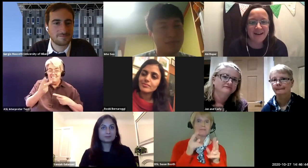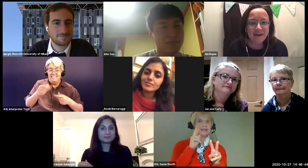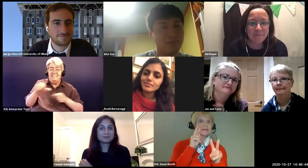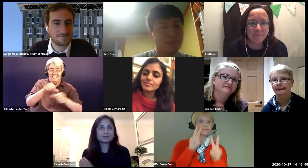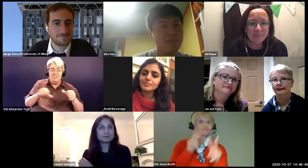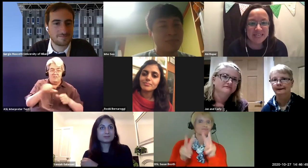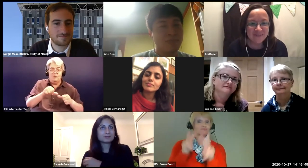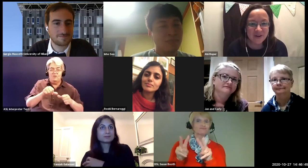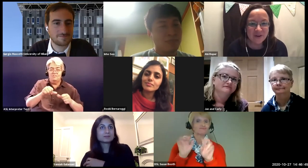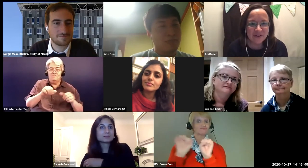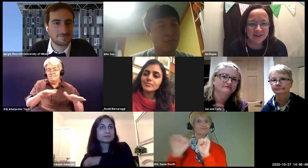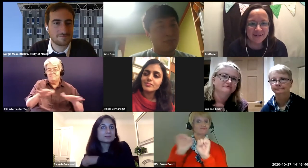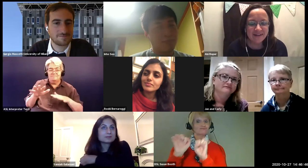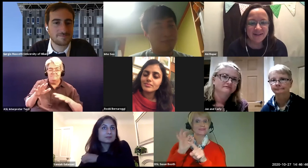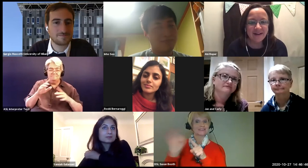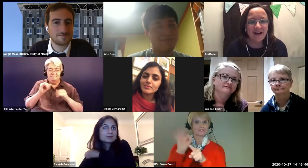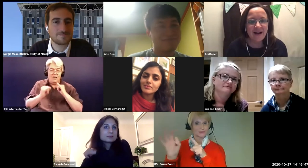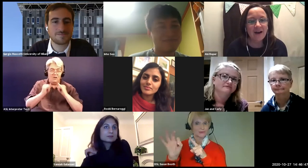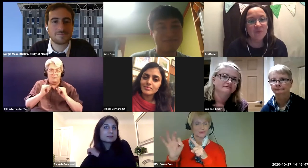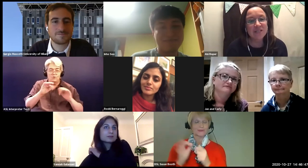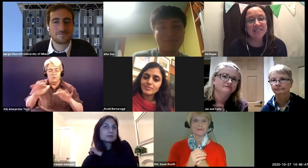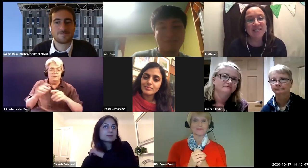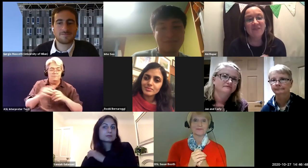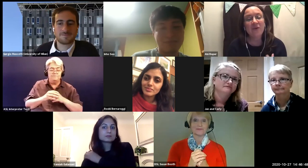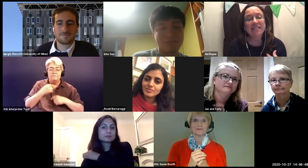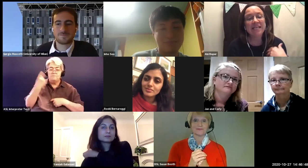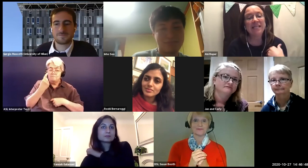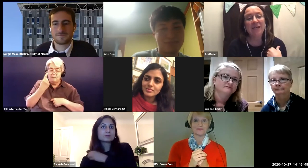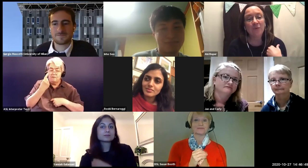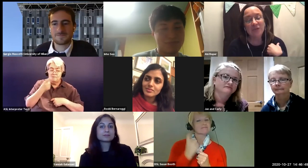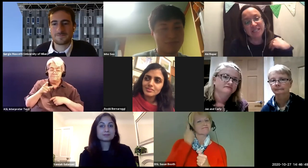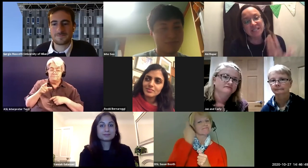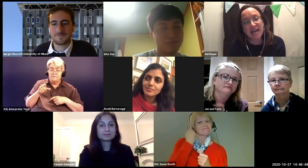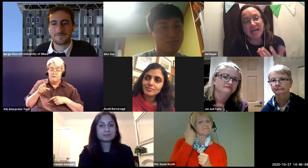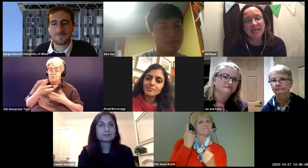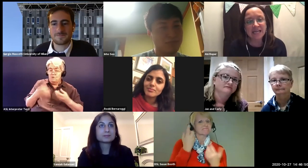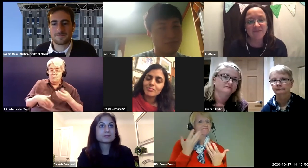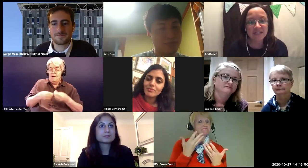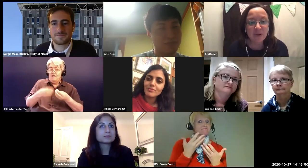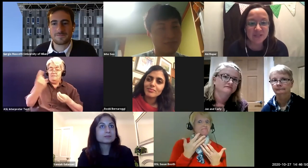um interview I wondered if you had anything you wanted to say in response